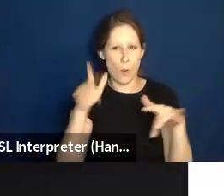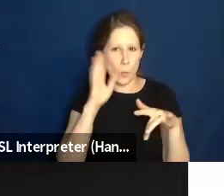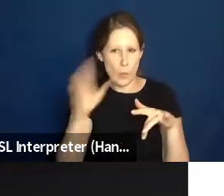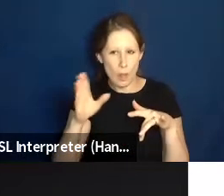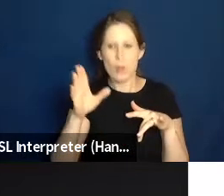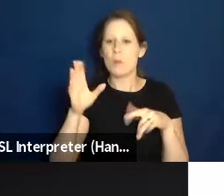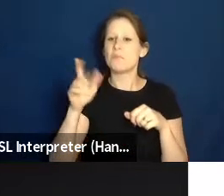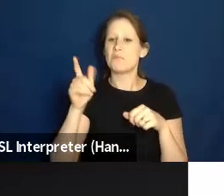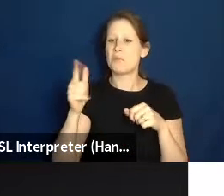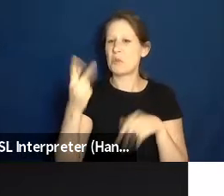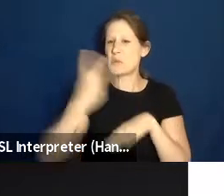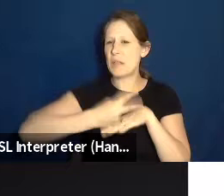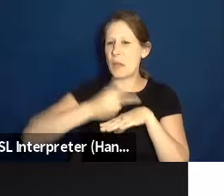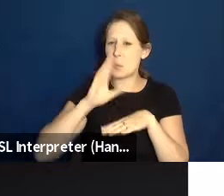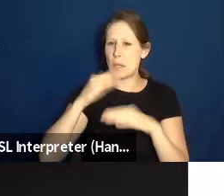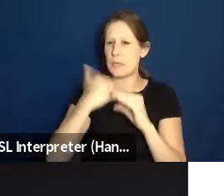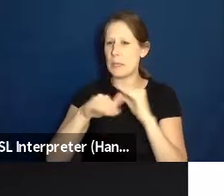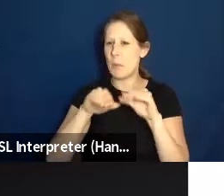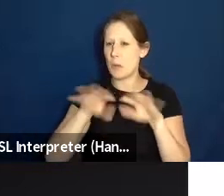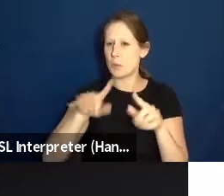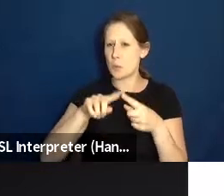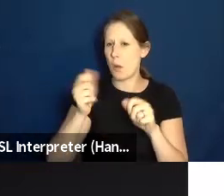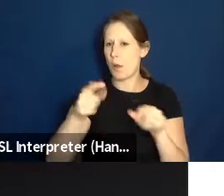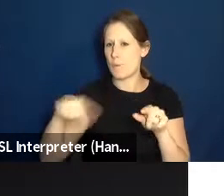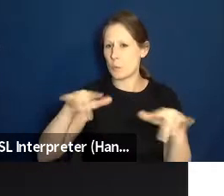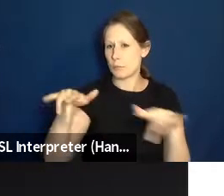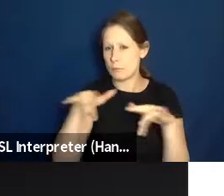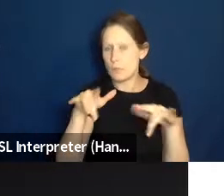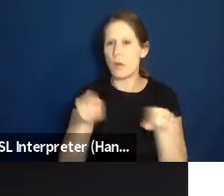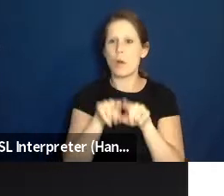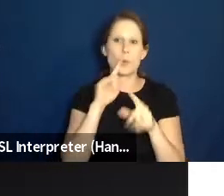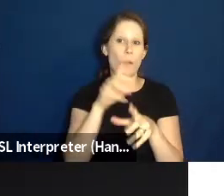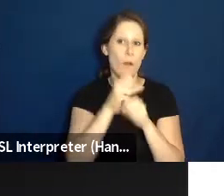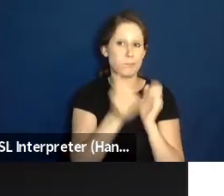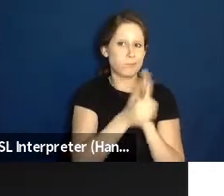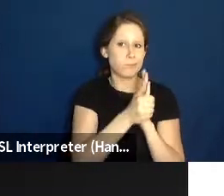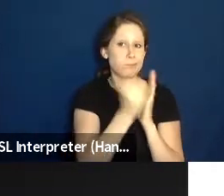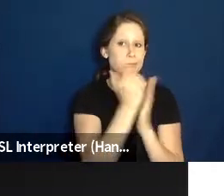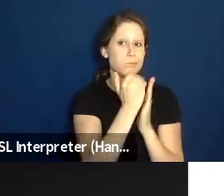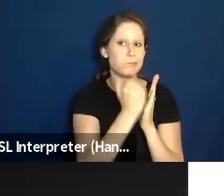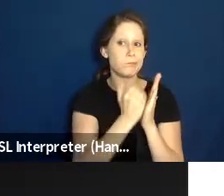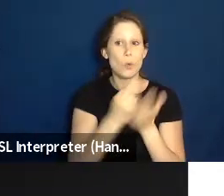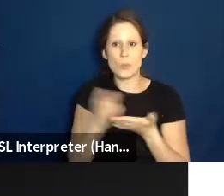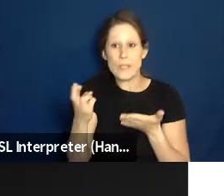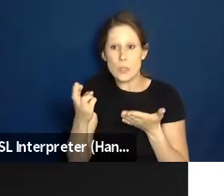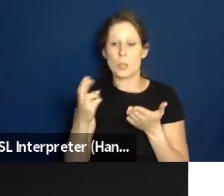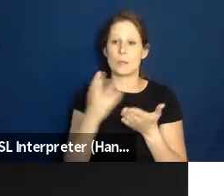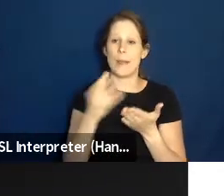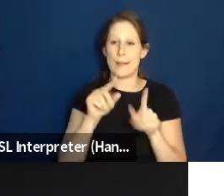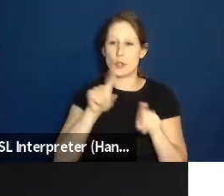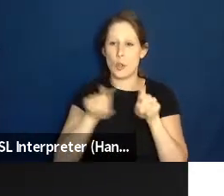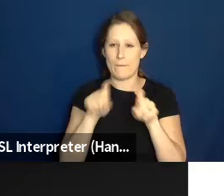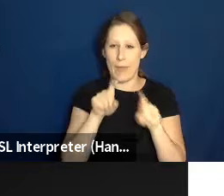a few days with a survey. The video will be available on MindsEye YouTube channel.